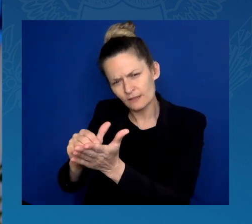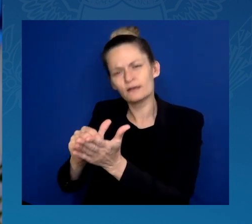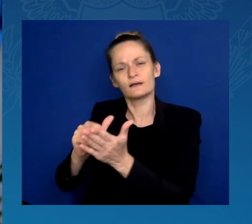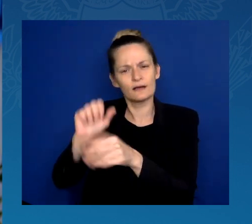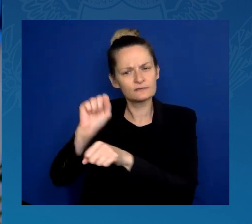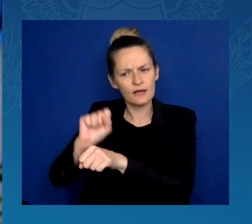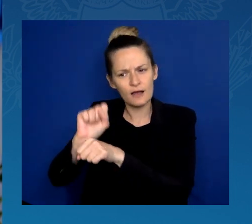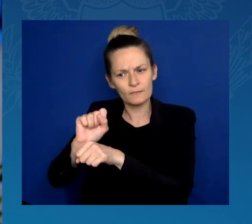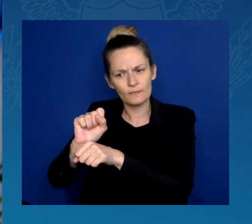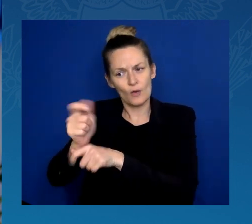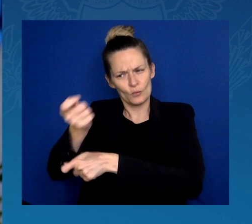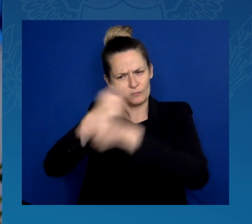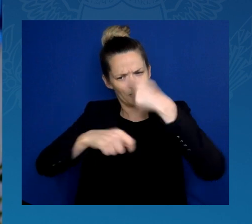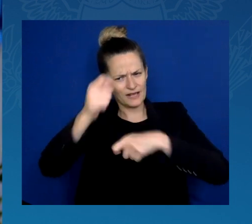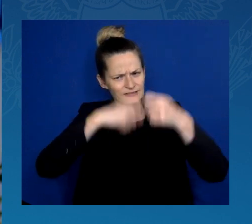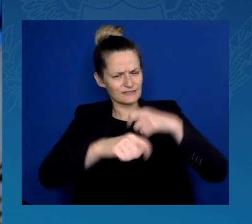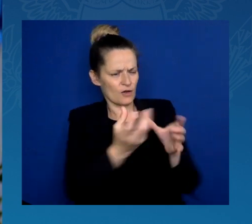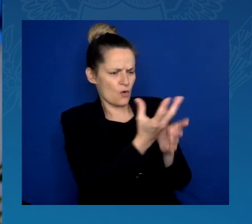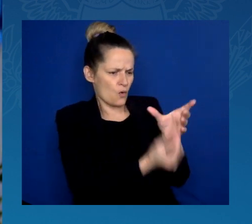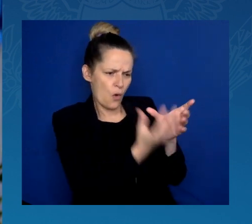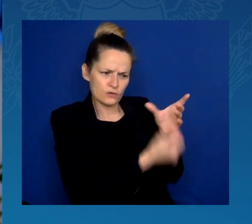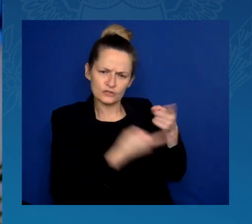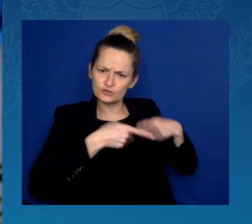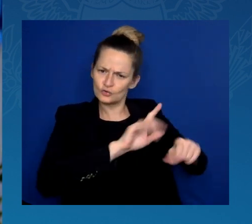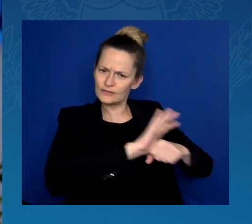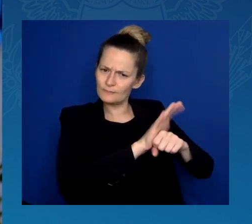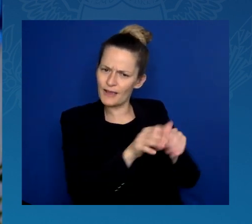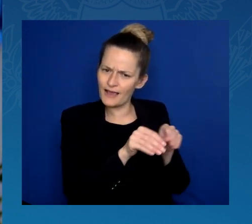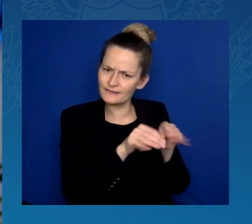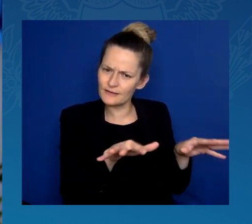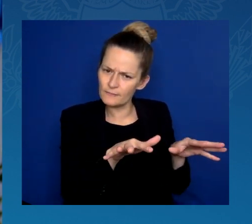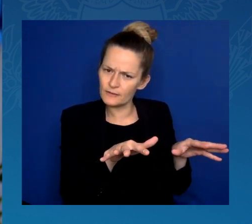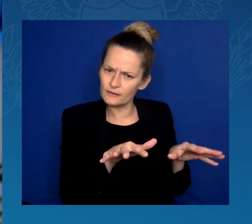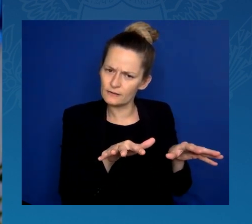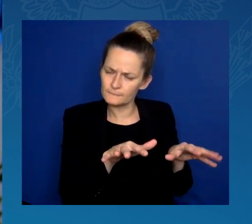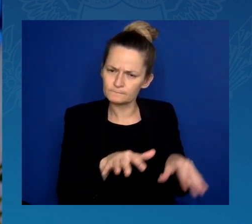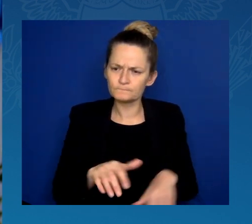unemployment is at its lowest rate in half a century,